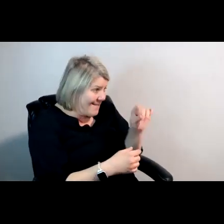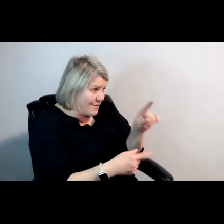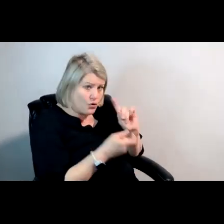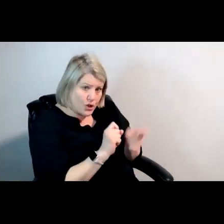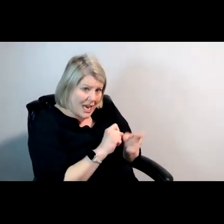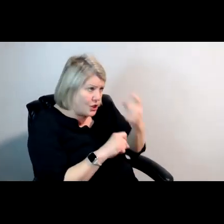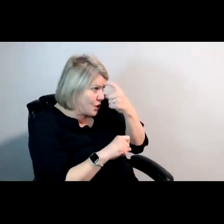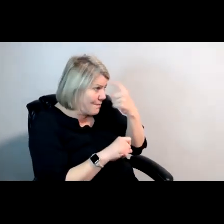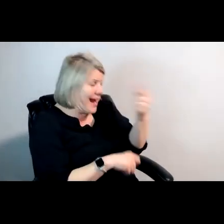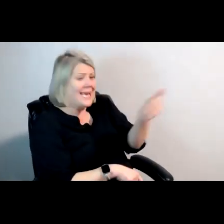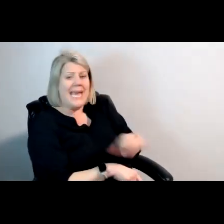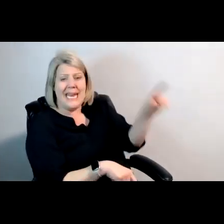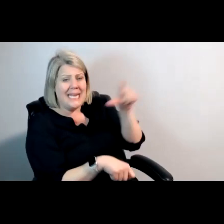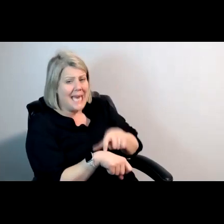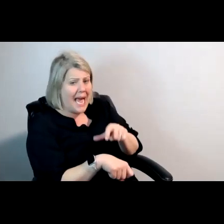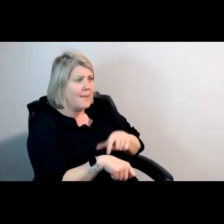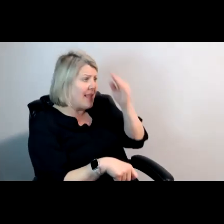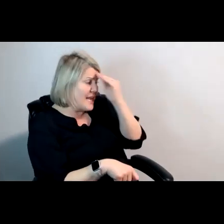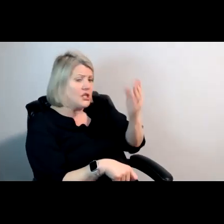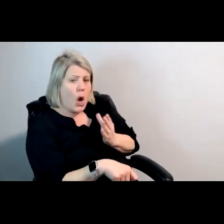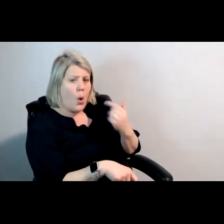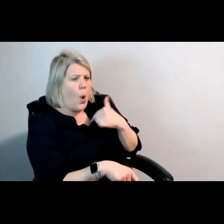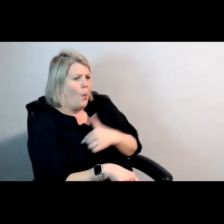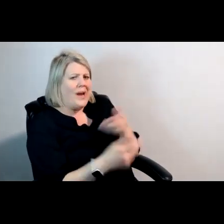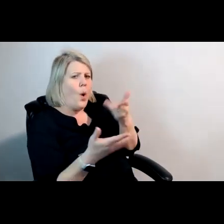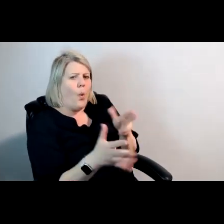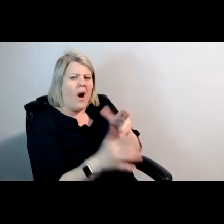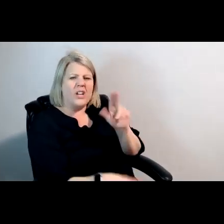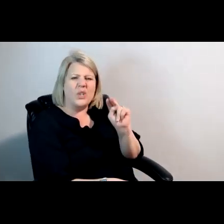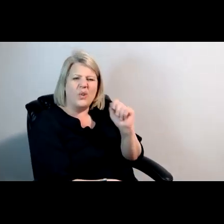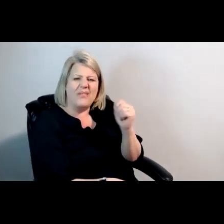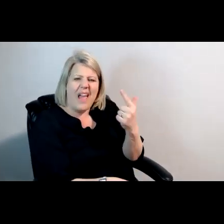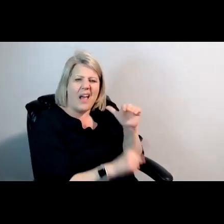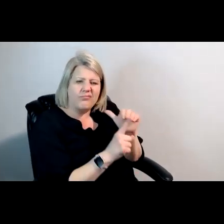in the most respectful way without nagging them or making them feel bad